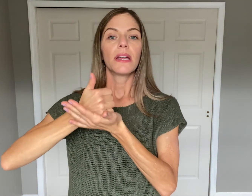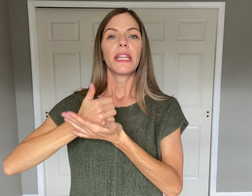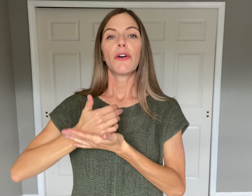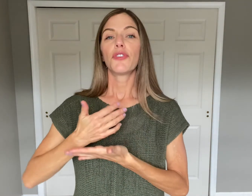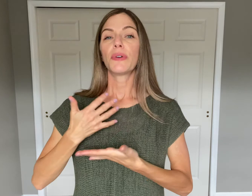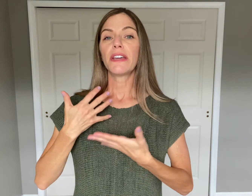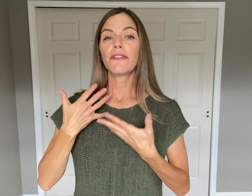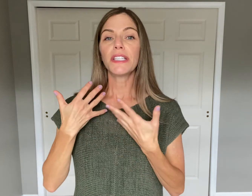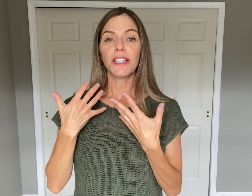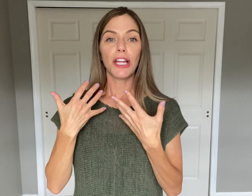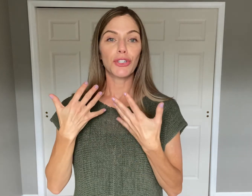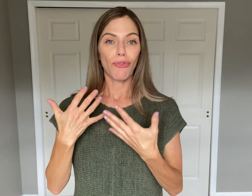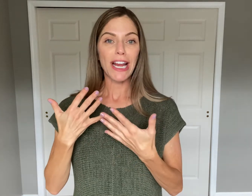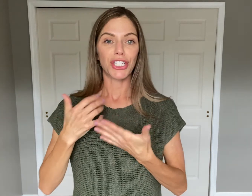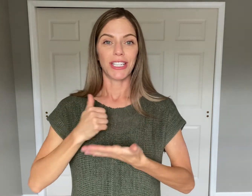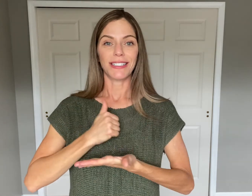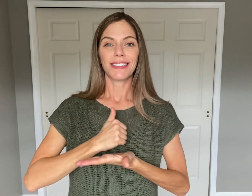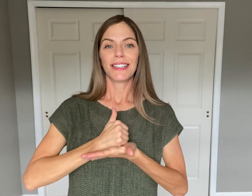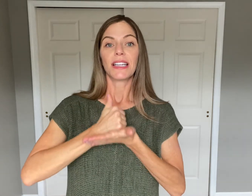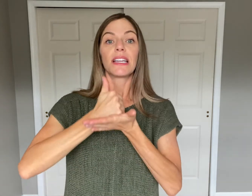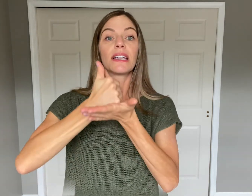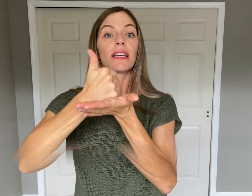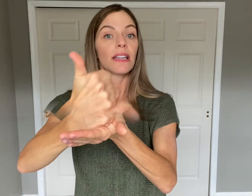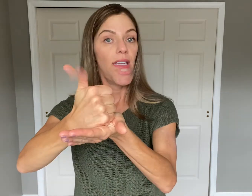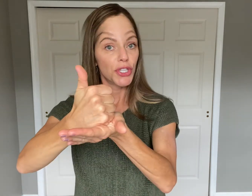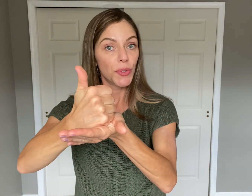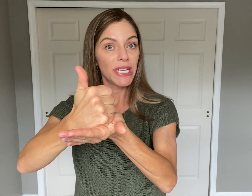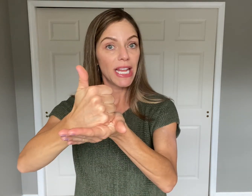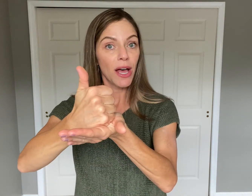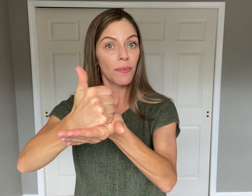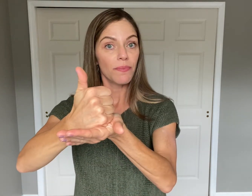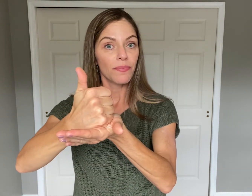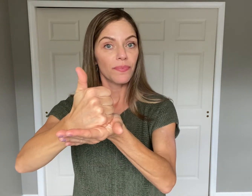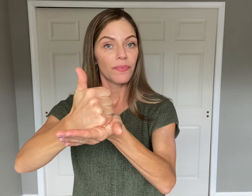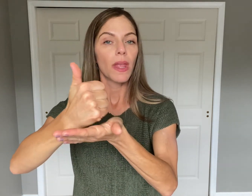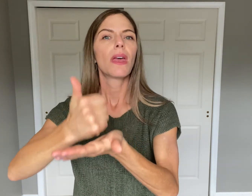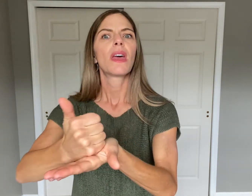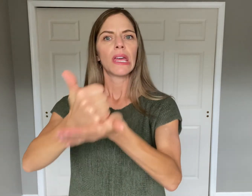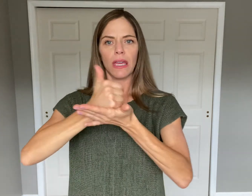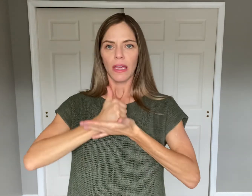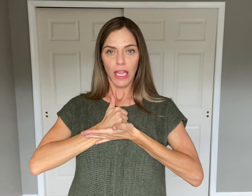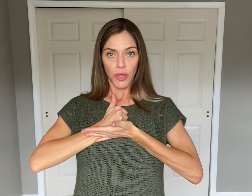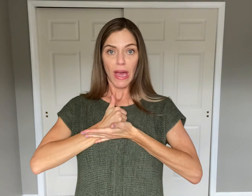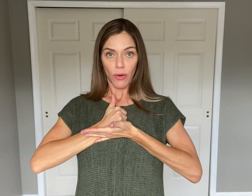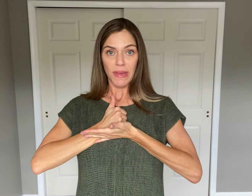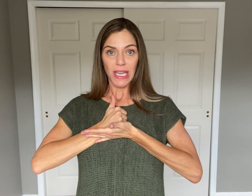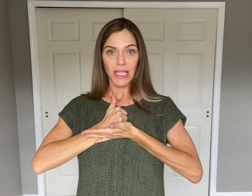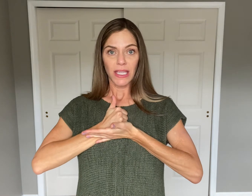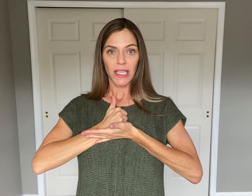Now if you give this sign direction... "Do you need help?" "Can you help me?"